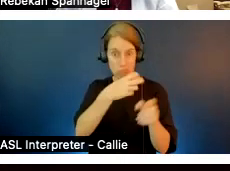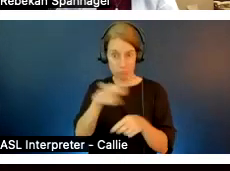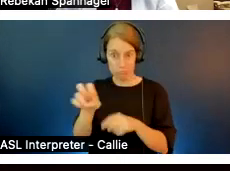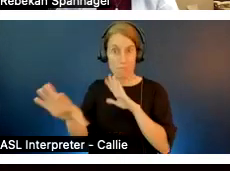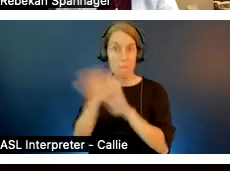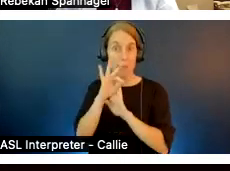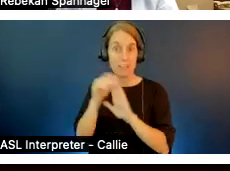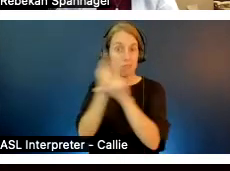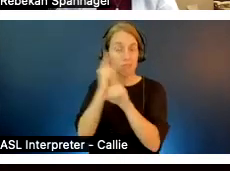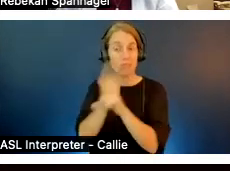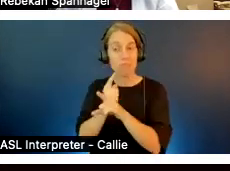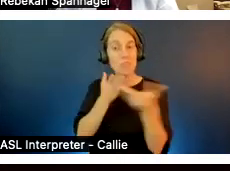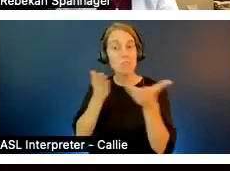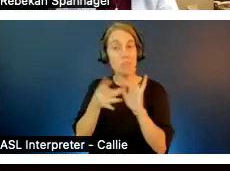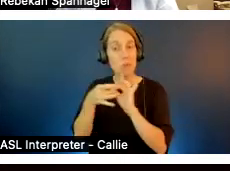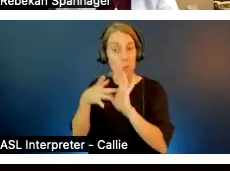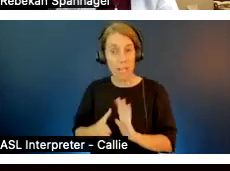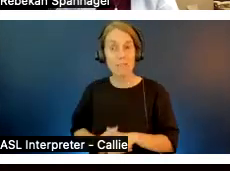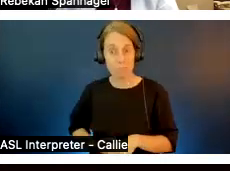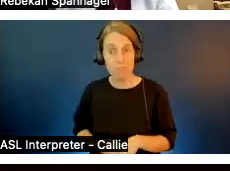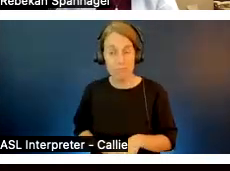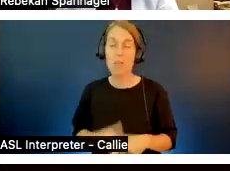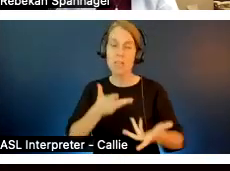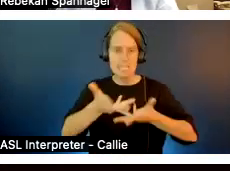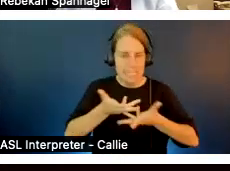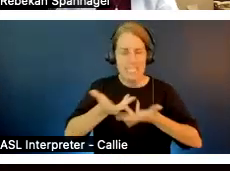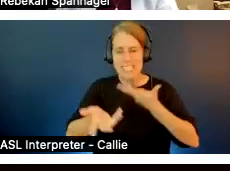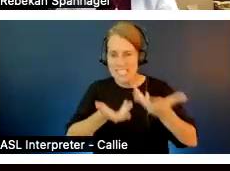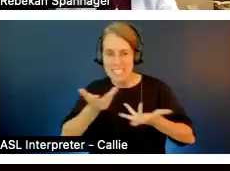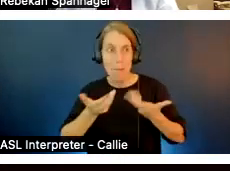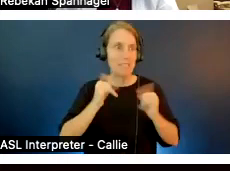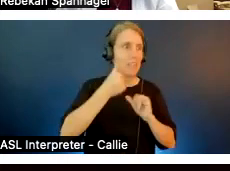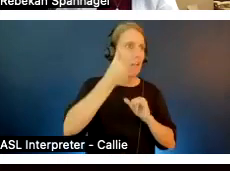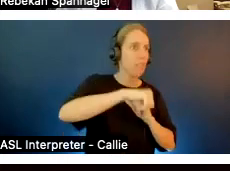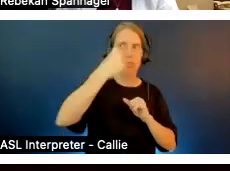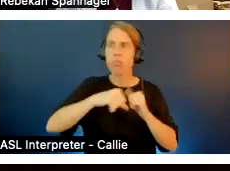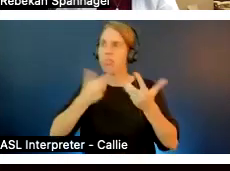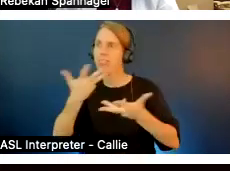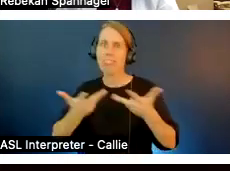but it's still not working out that's where that appeal or fair hearing comes into play and when do